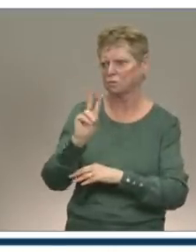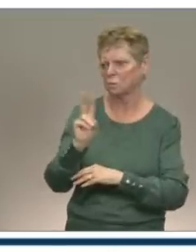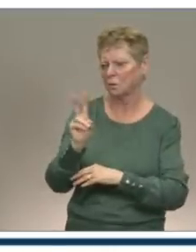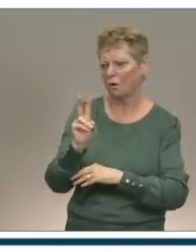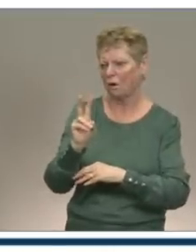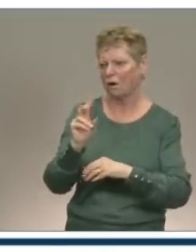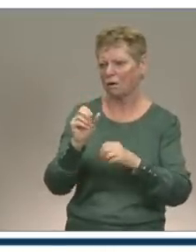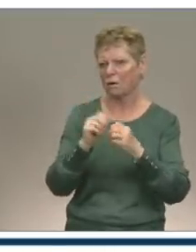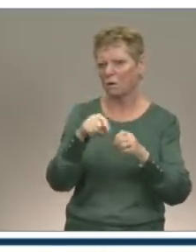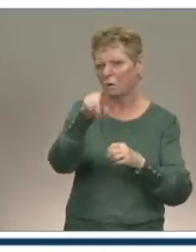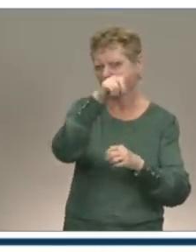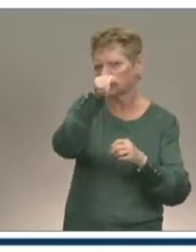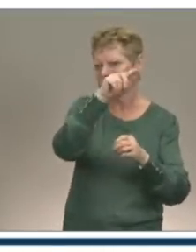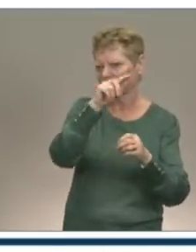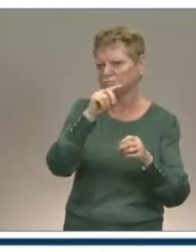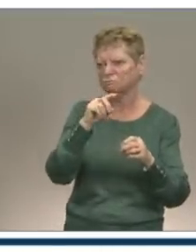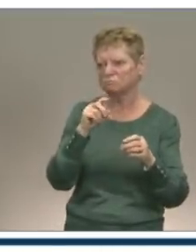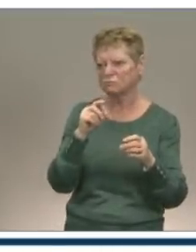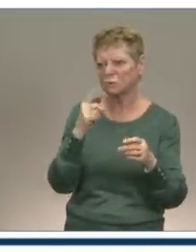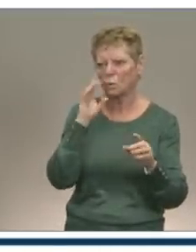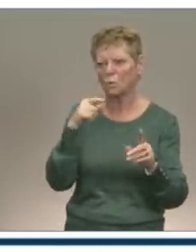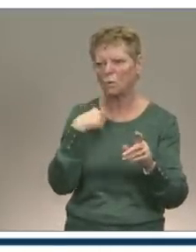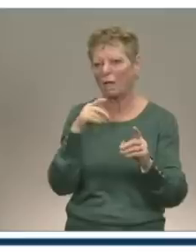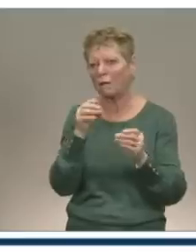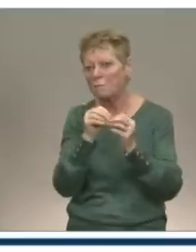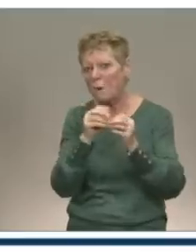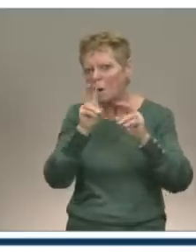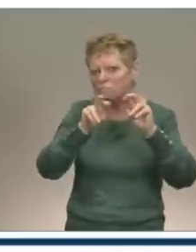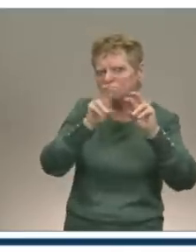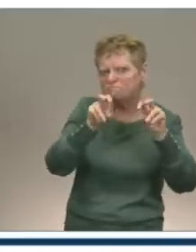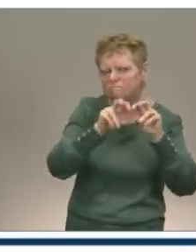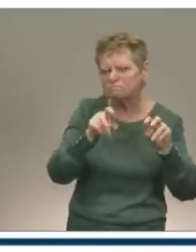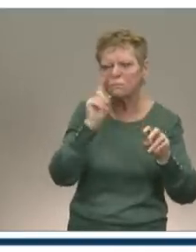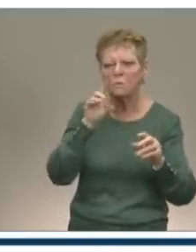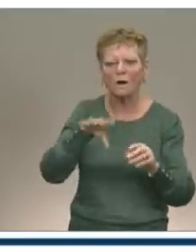administration so we'll learn more as this investigation uh unfolds but i certainly do